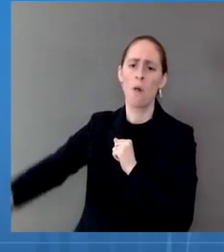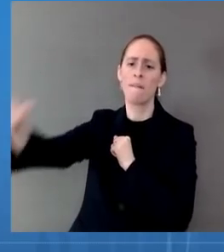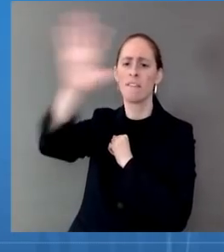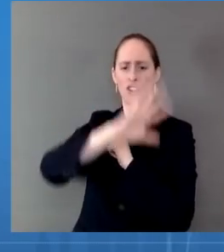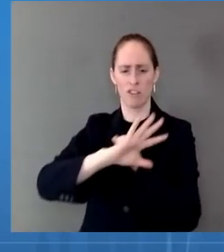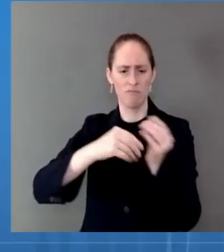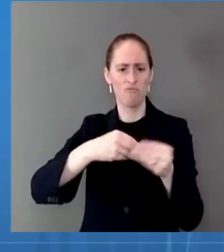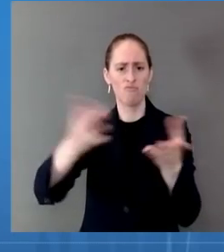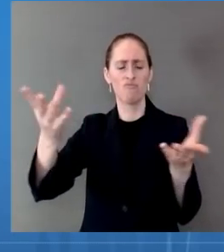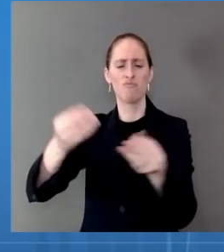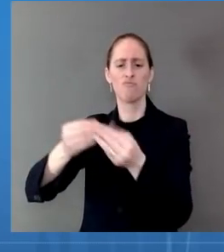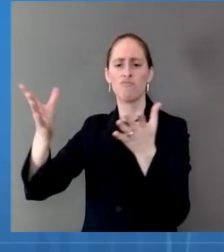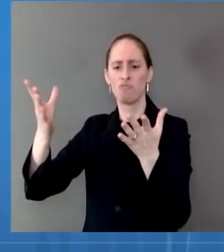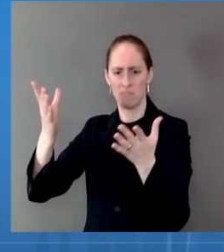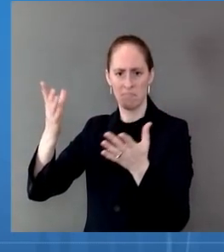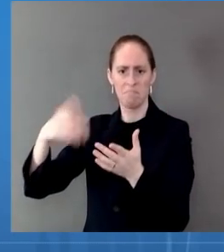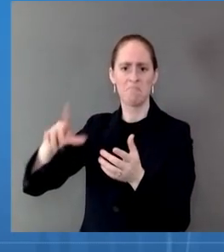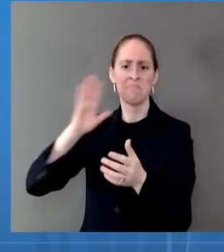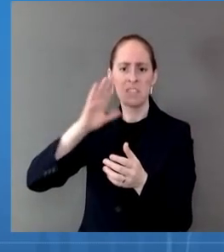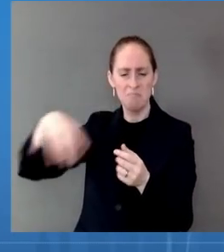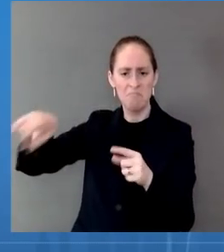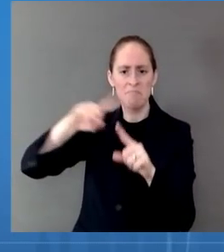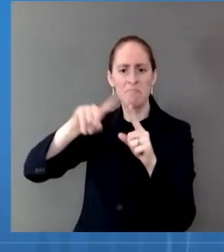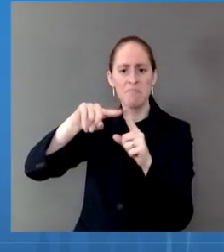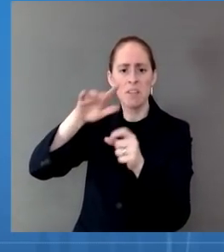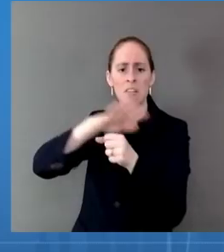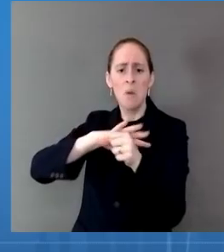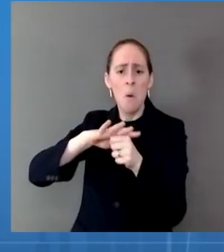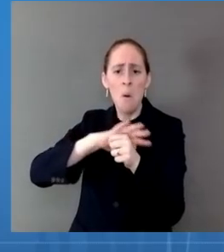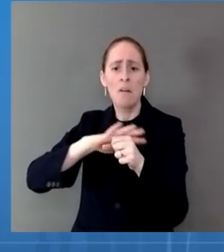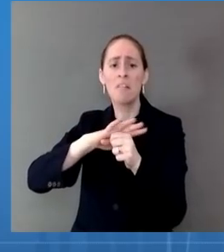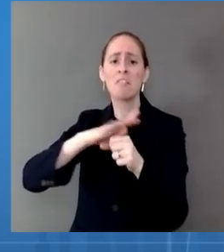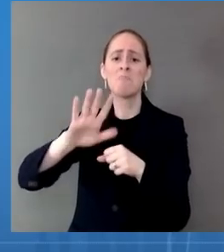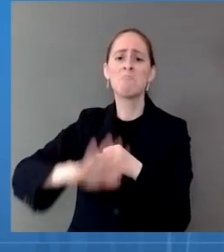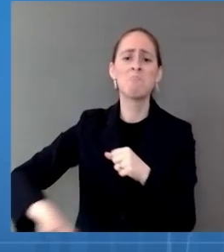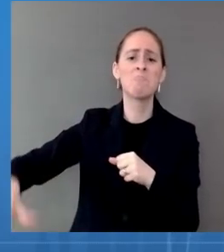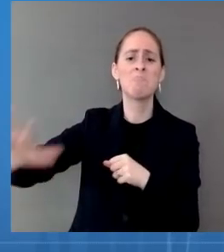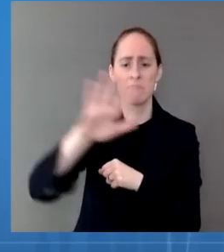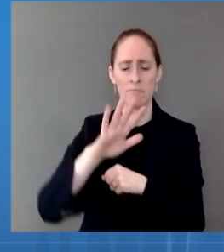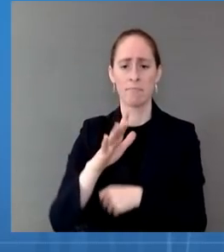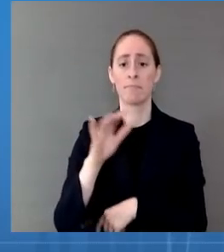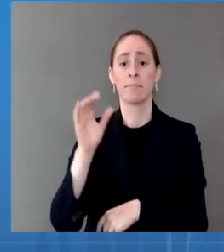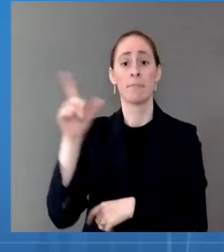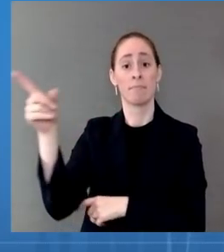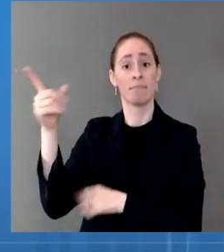who are on private insurance, the ability to be reimbursed. There's plenty of free testing across the country.